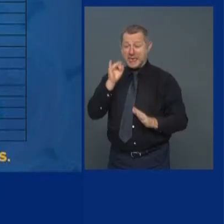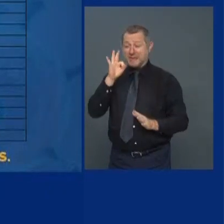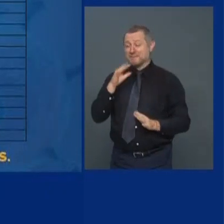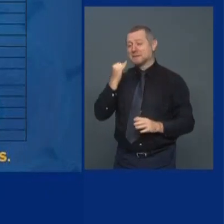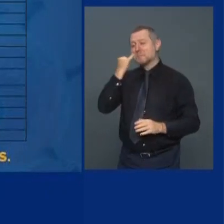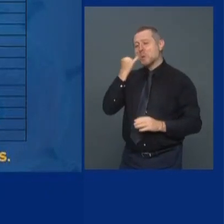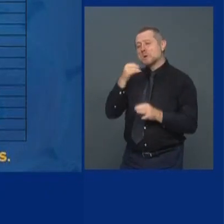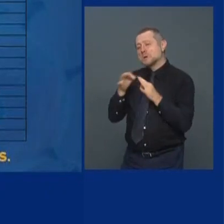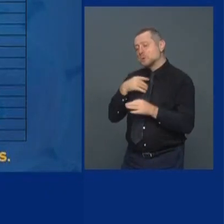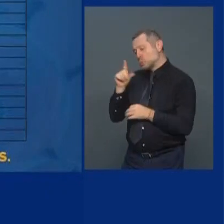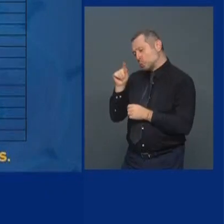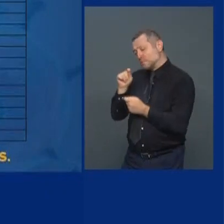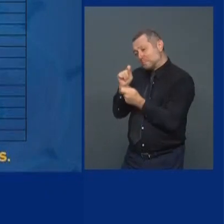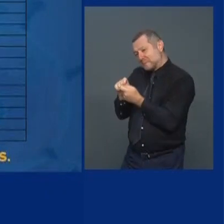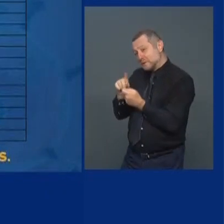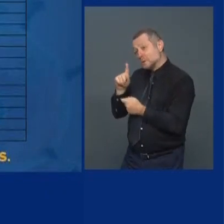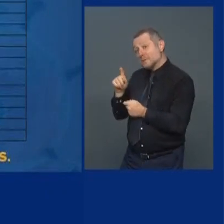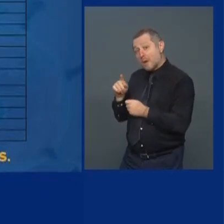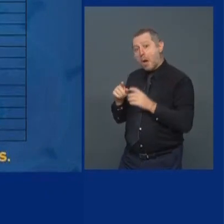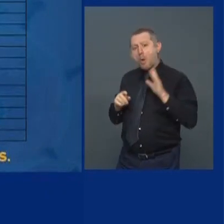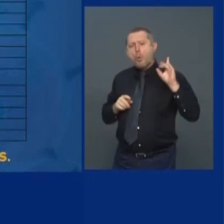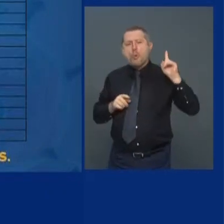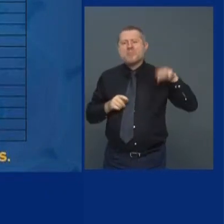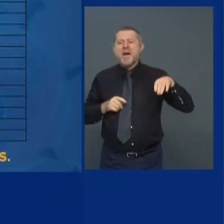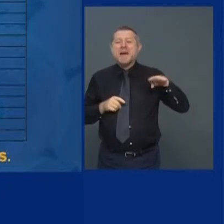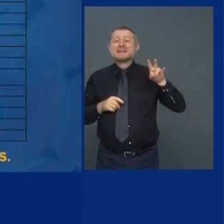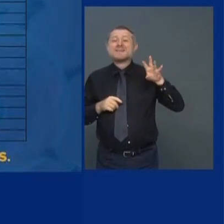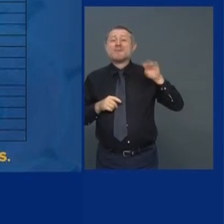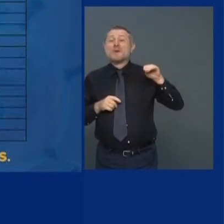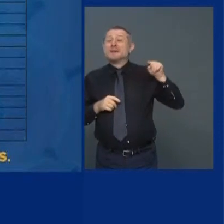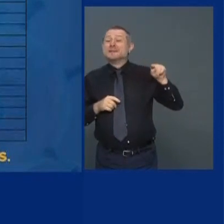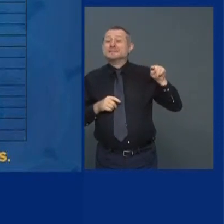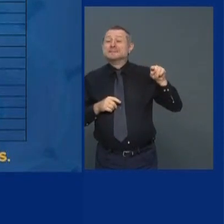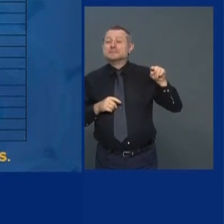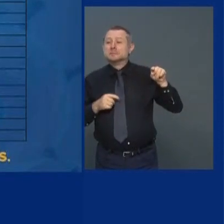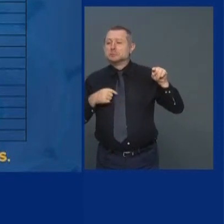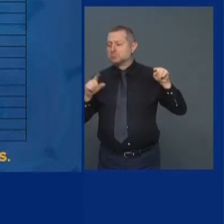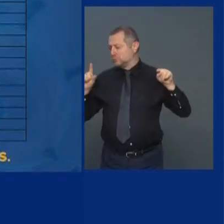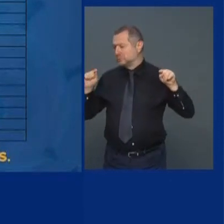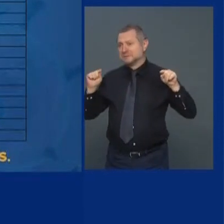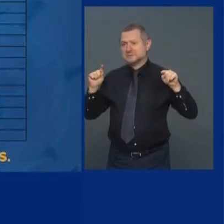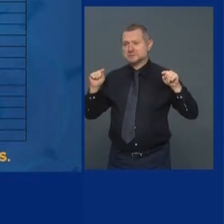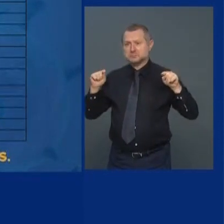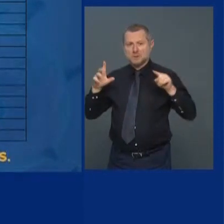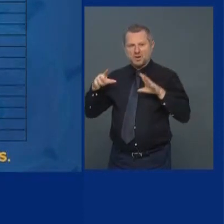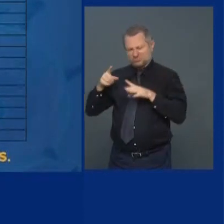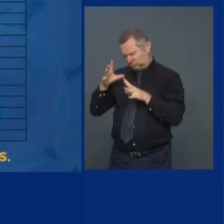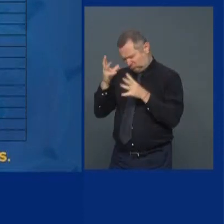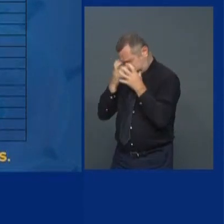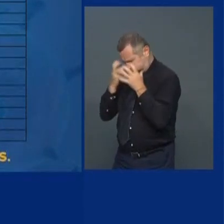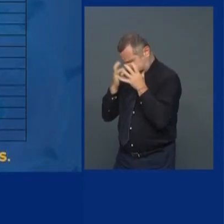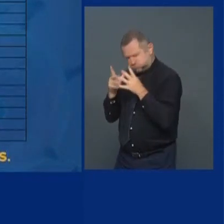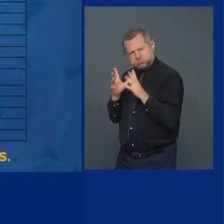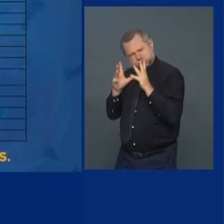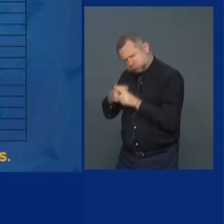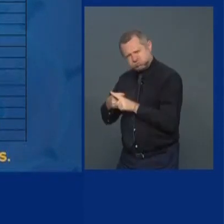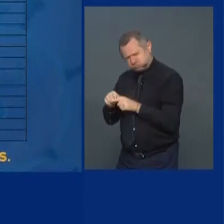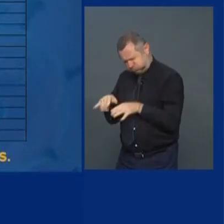WHEN YOU'RE TALKING ABOUT 20 ZIP CODES, YOU'RE TALKING ABOUT 20